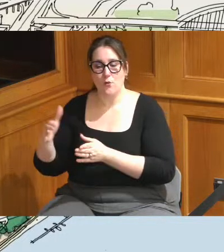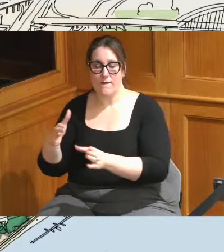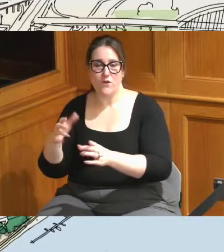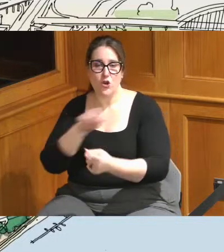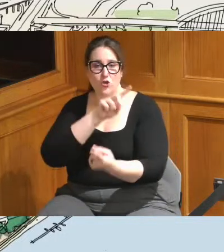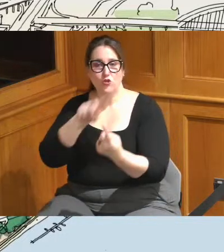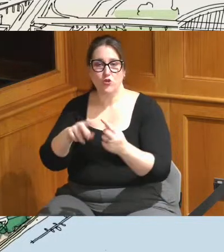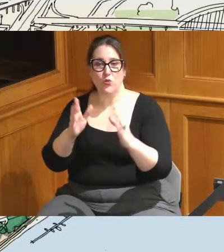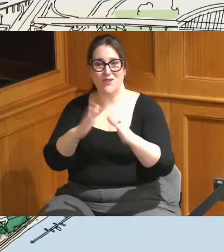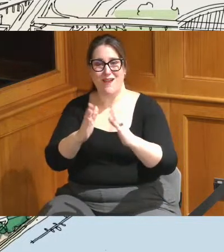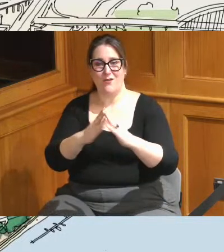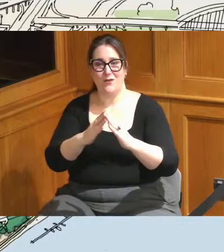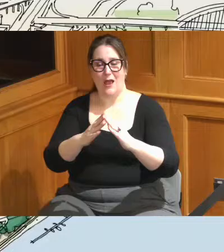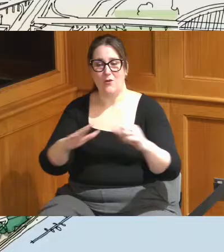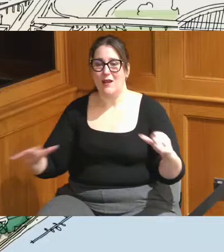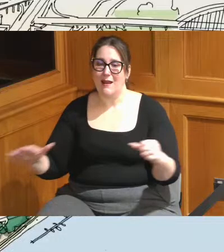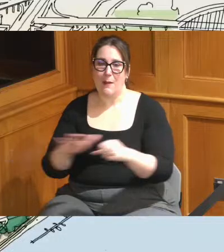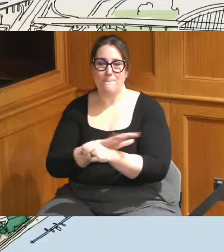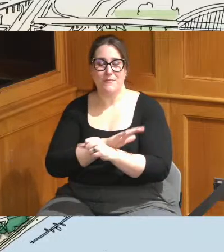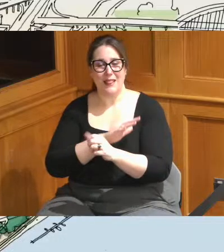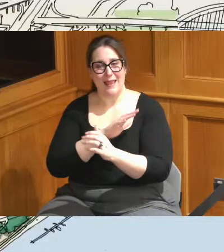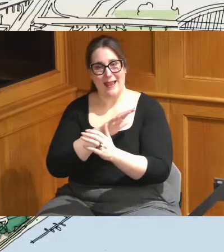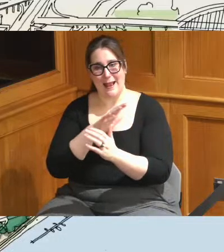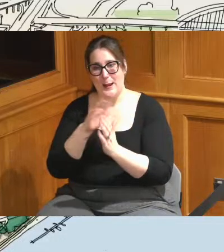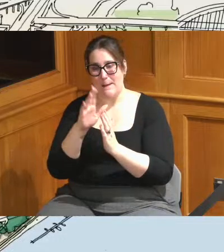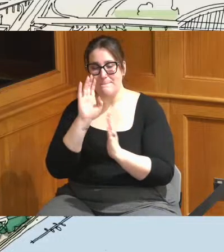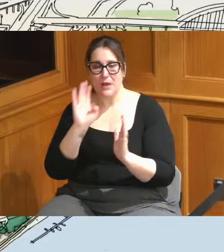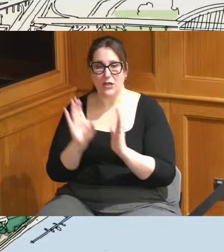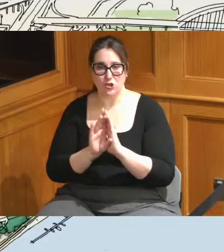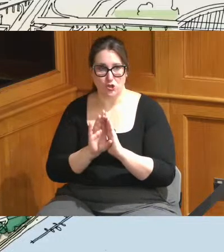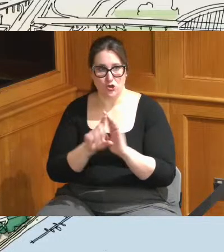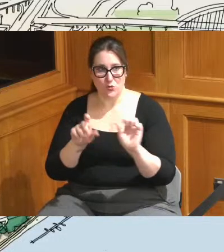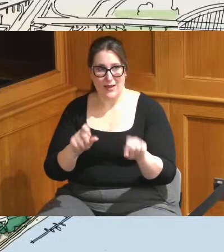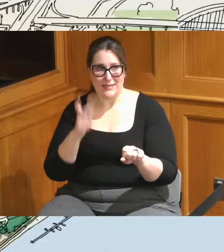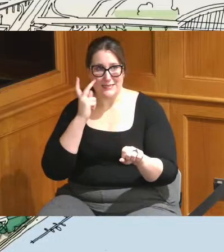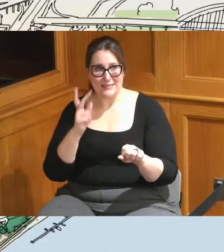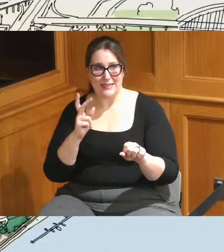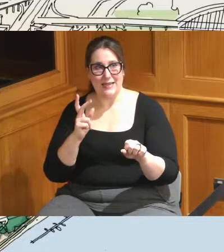paints a picture of a more complete riverfront district helping to implement the original vision